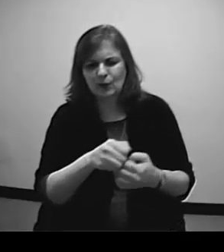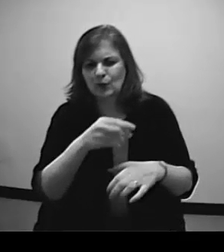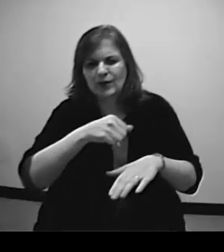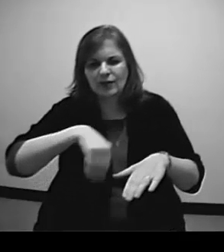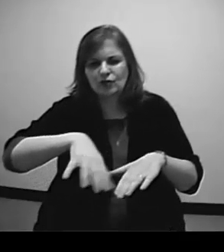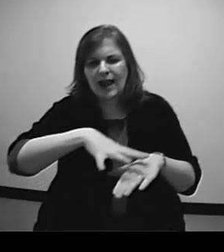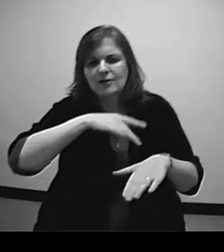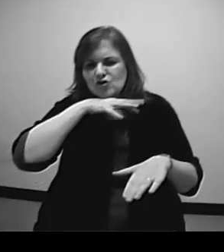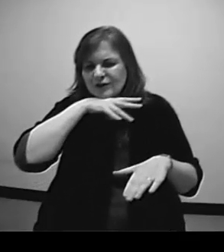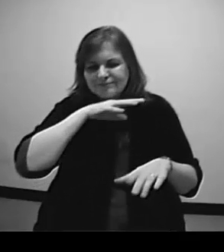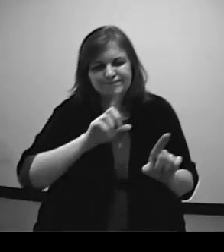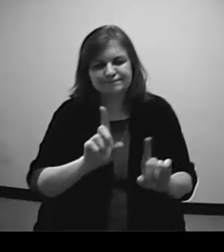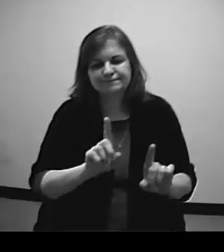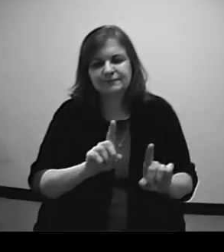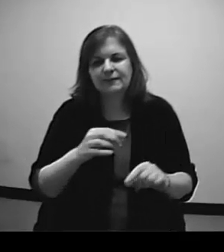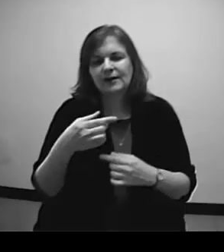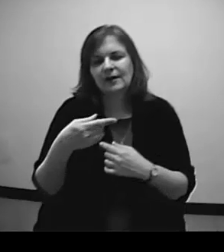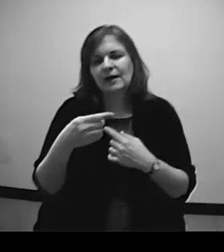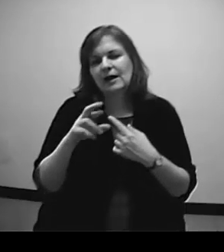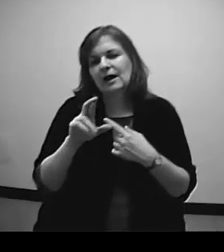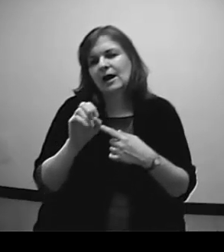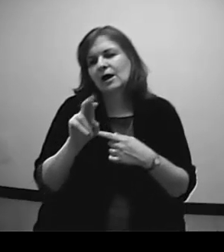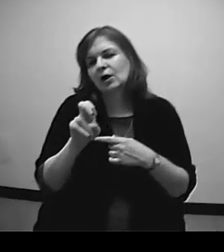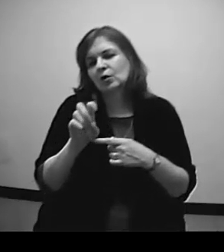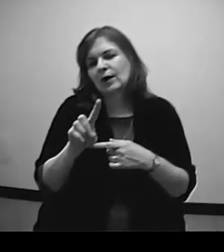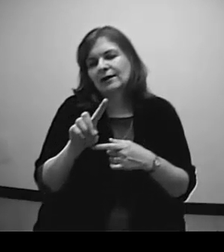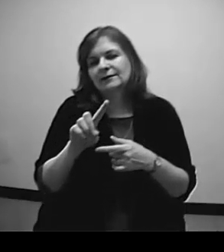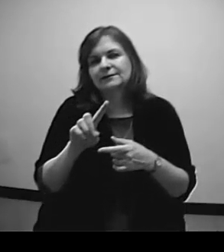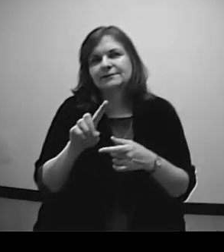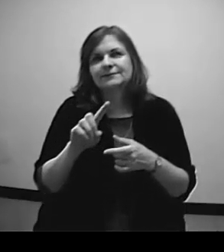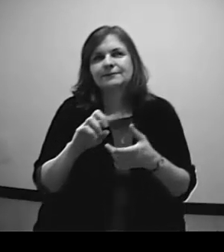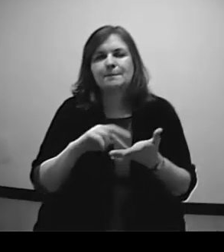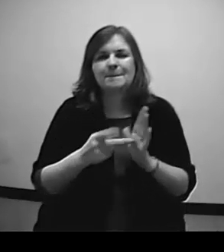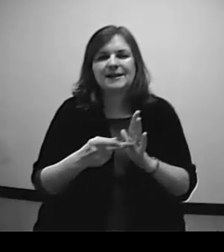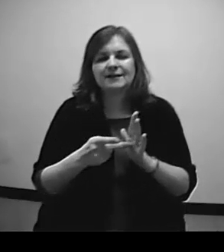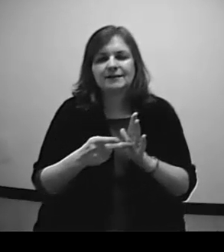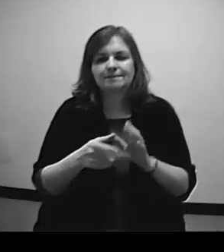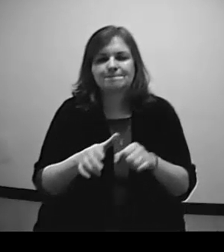associated with the ground --- in this case "ground" is more like filling!